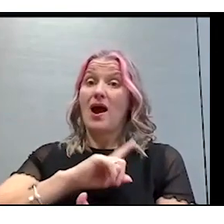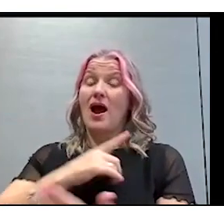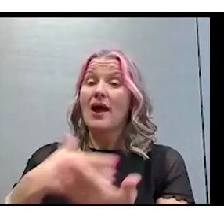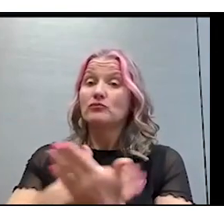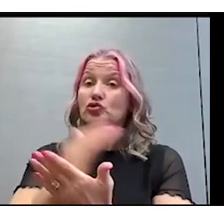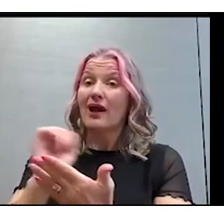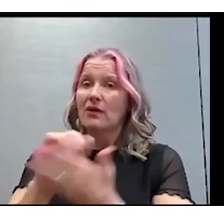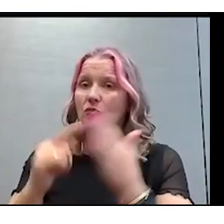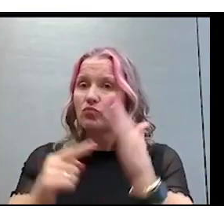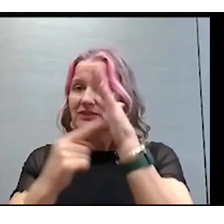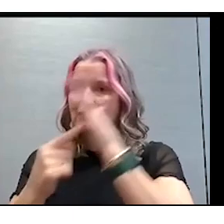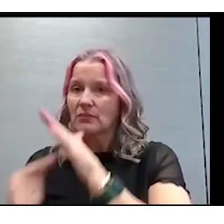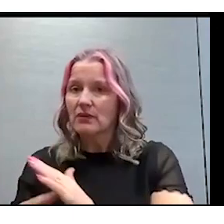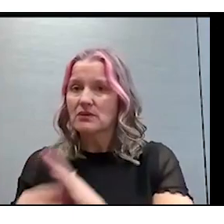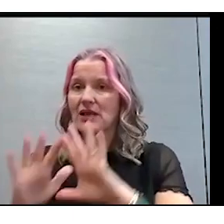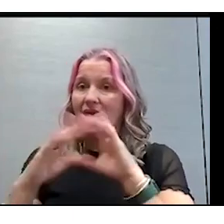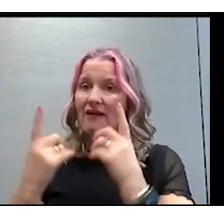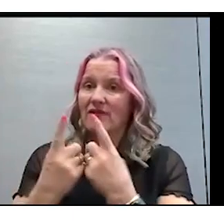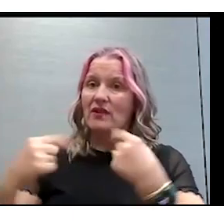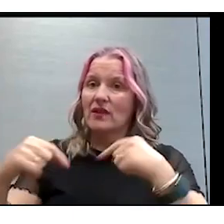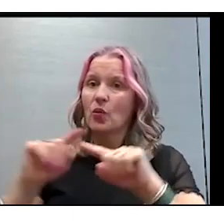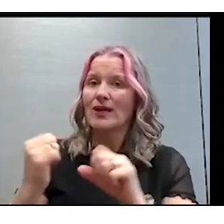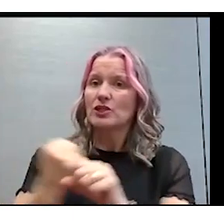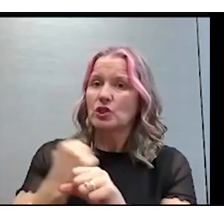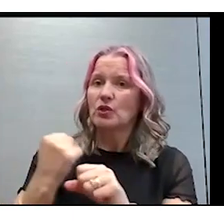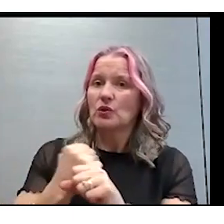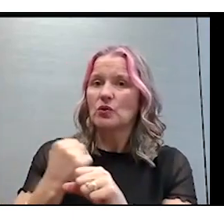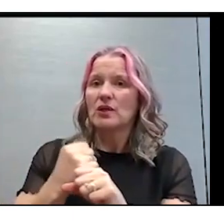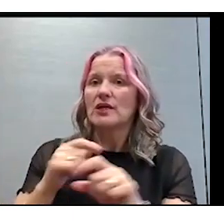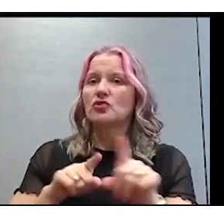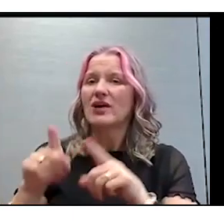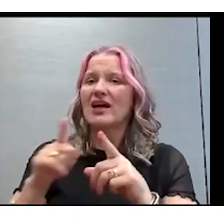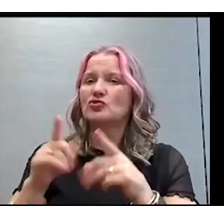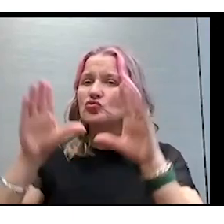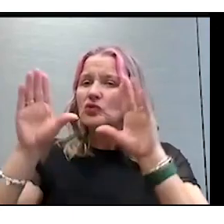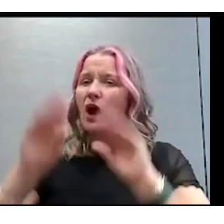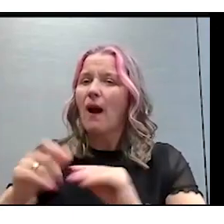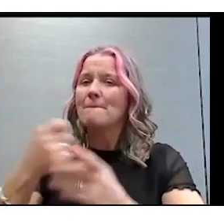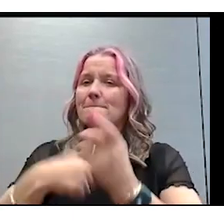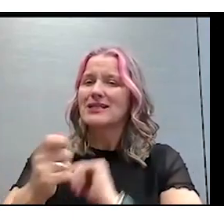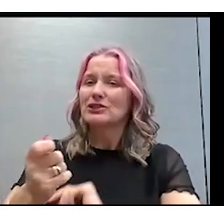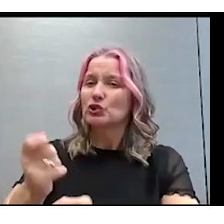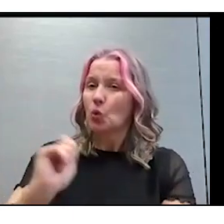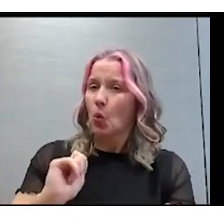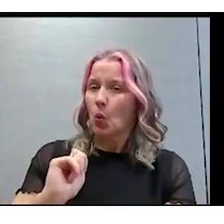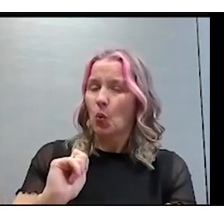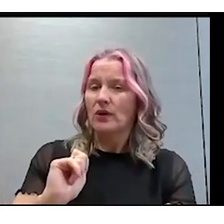because everything we do in terms of mitigations or ensuring that the AI systems are better need